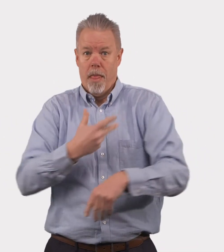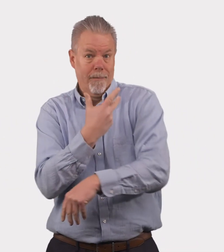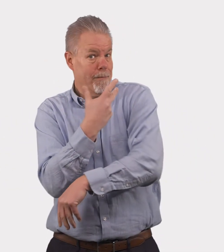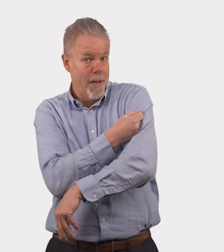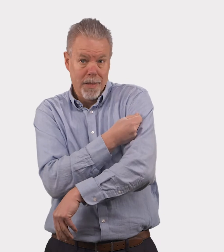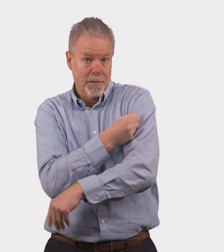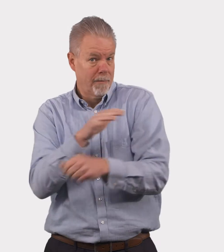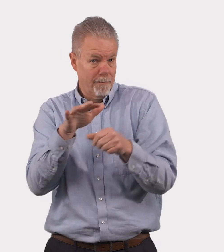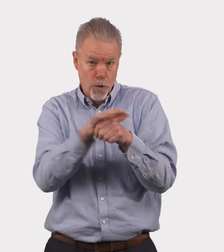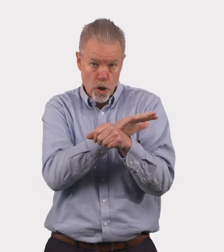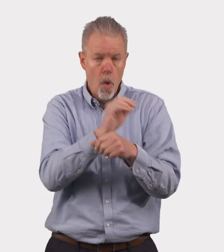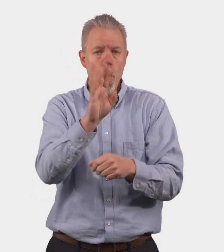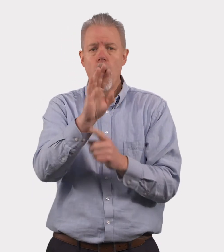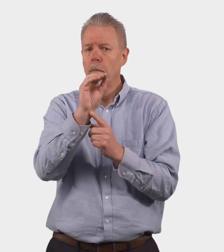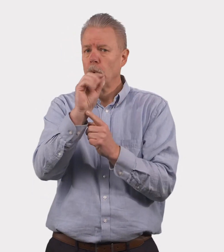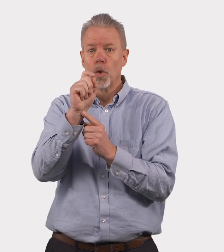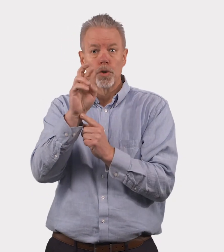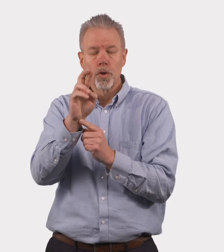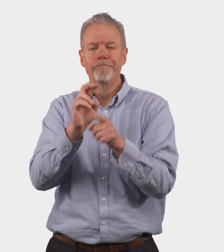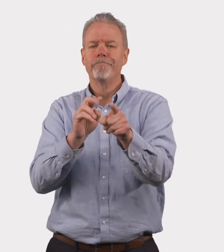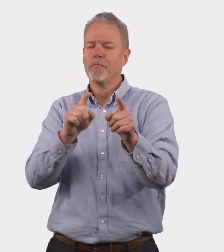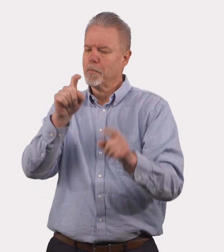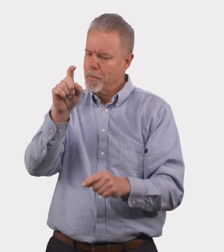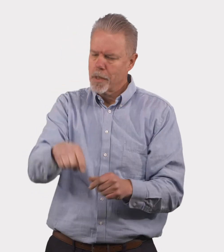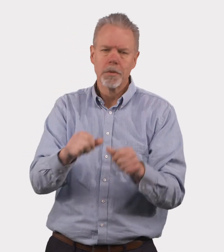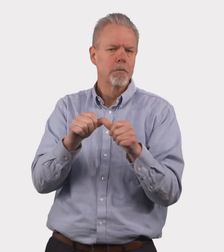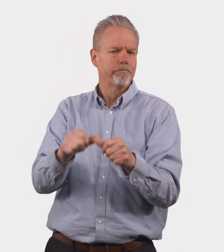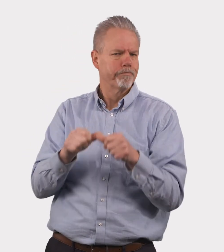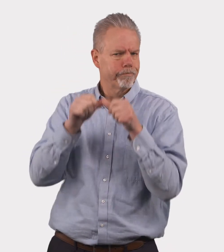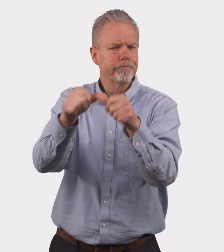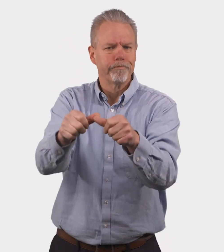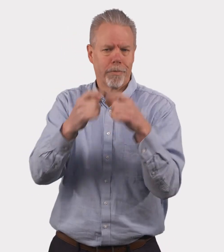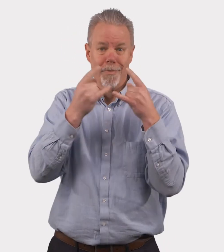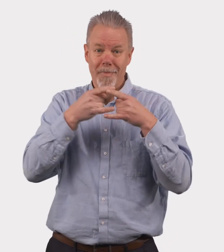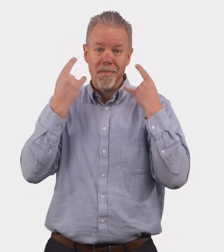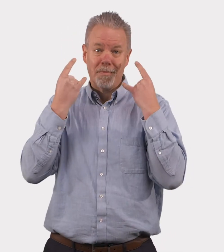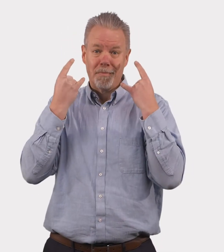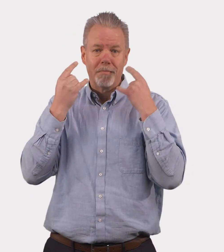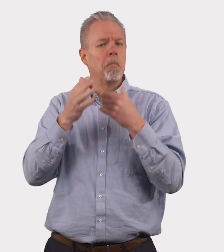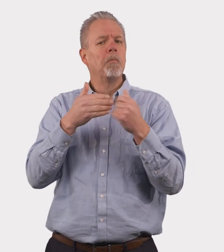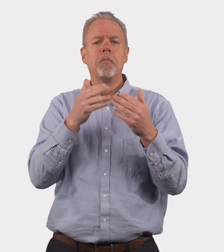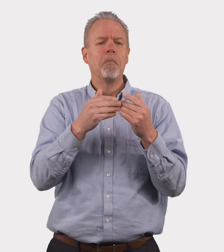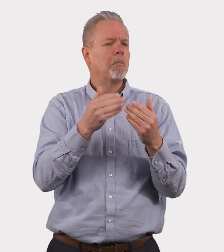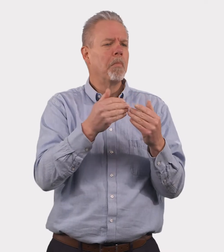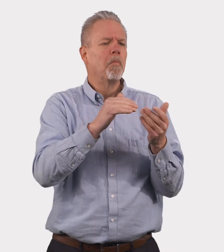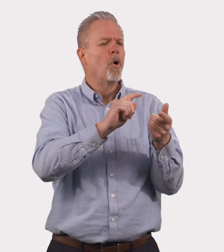Additionally, if you are not vaccinated or boosted, you will be expected to continue